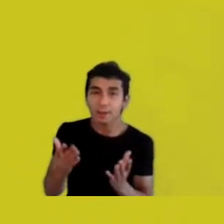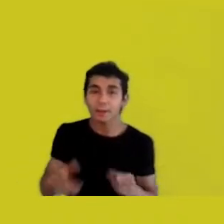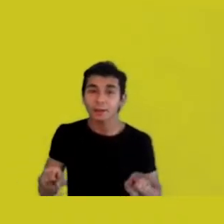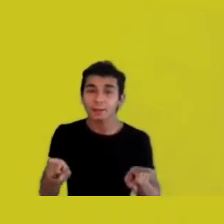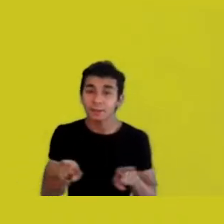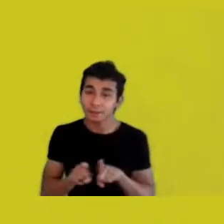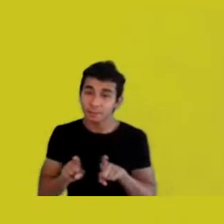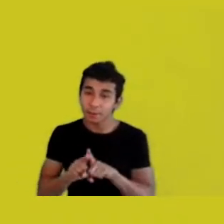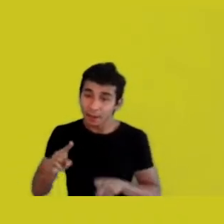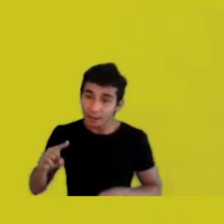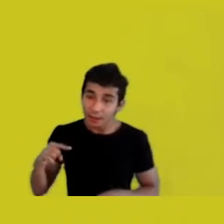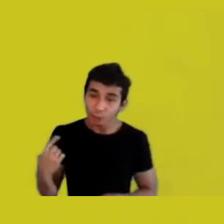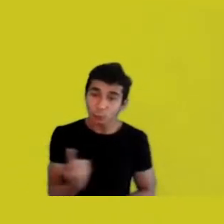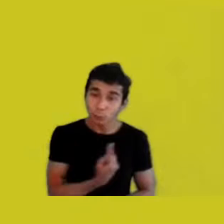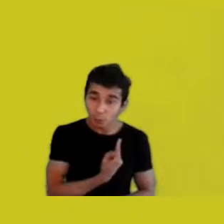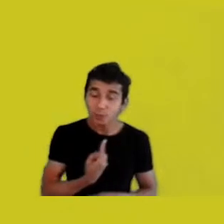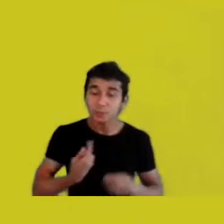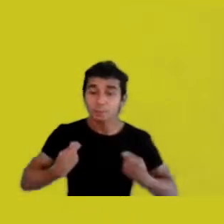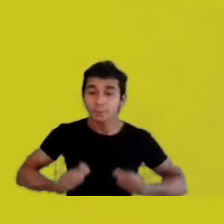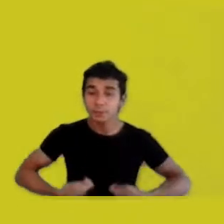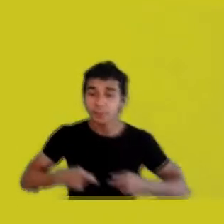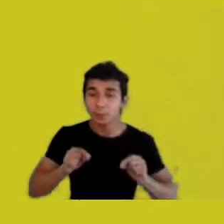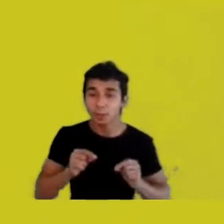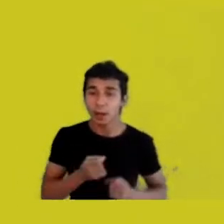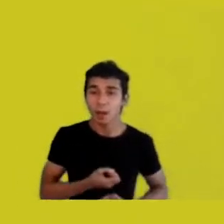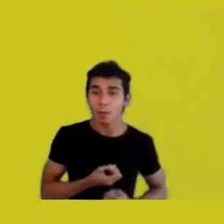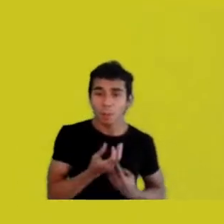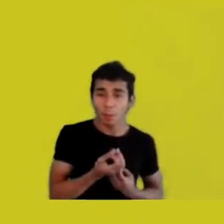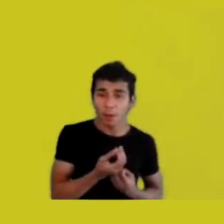those that are already presented, re-presented,